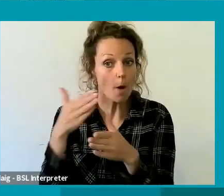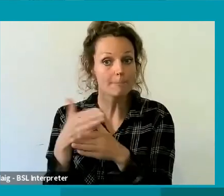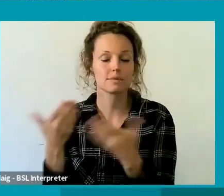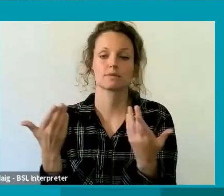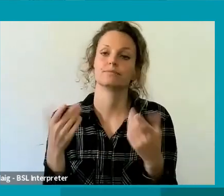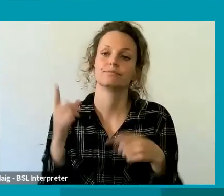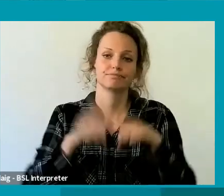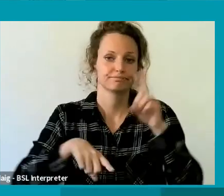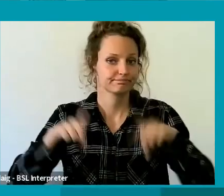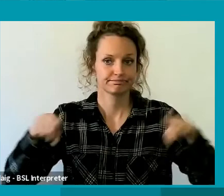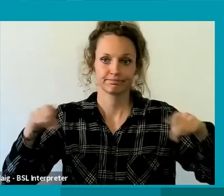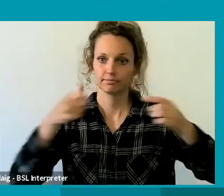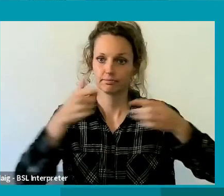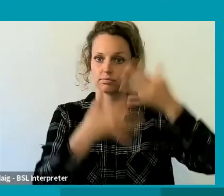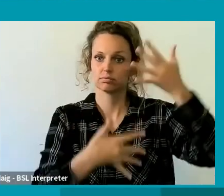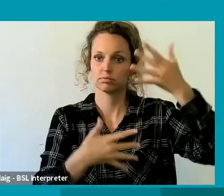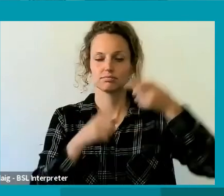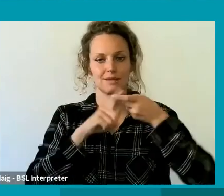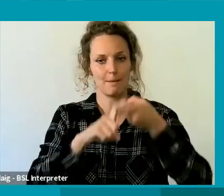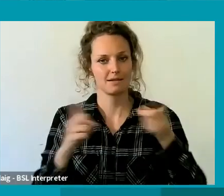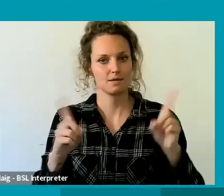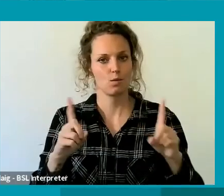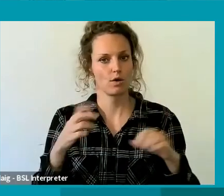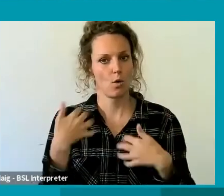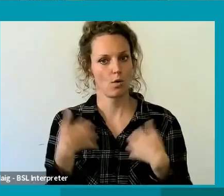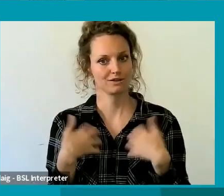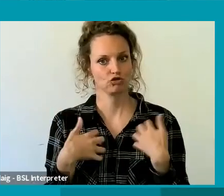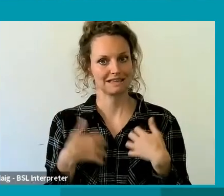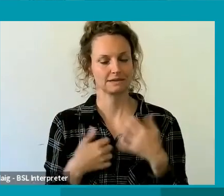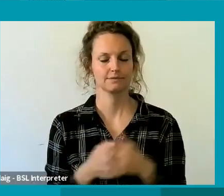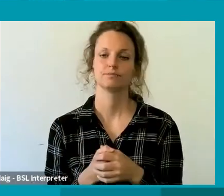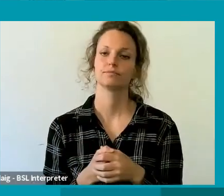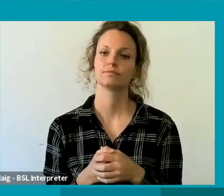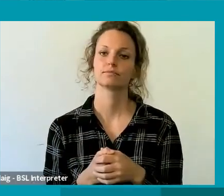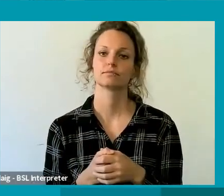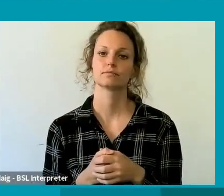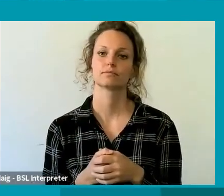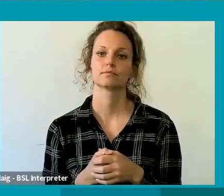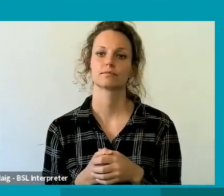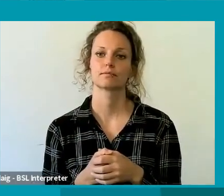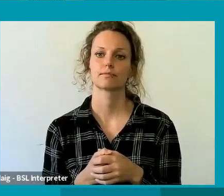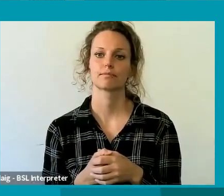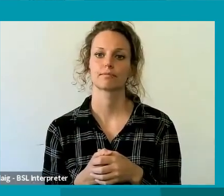you're interested in. So see LinkedIn is this huge database